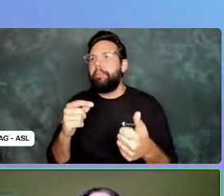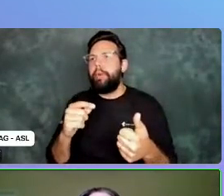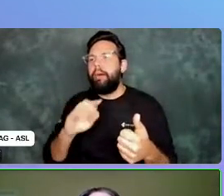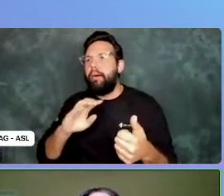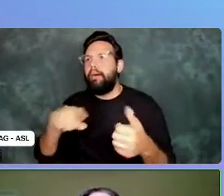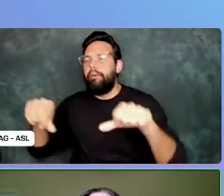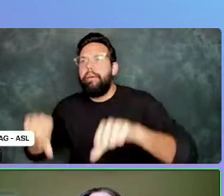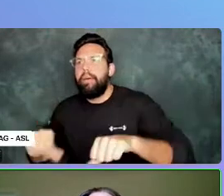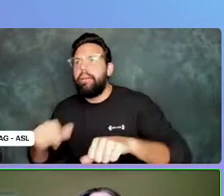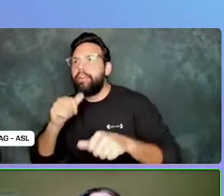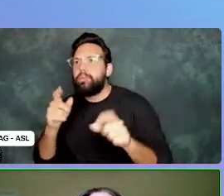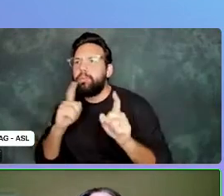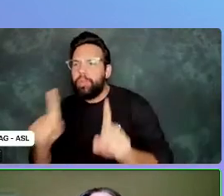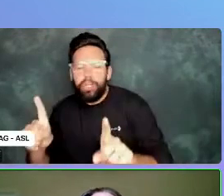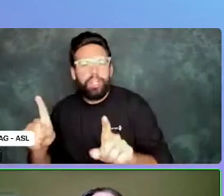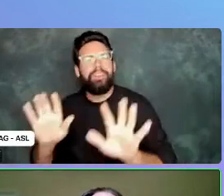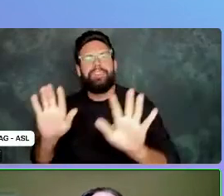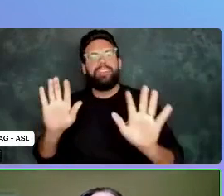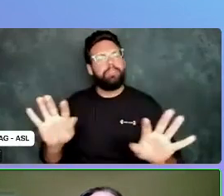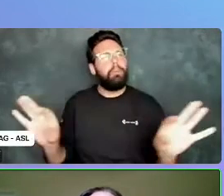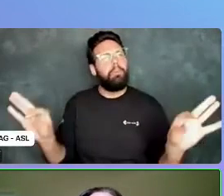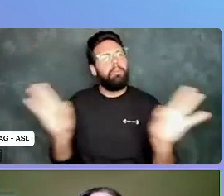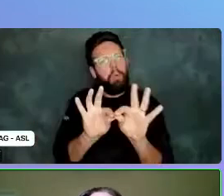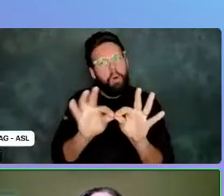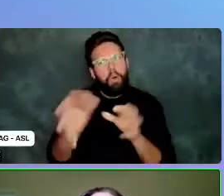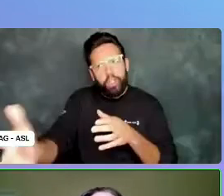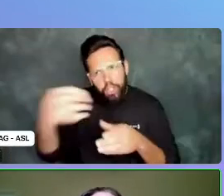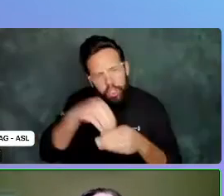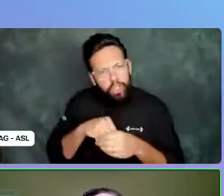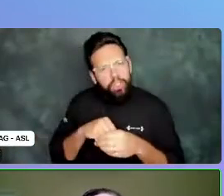information about things that might not be working for them. So I really encourage you to